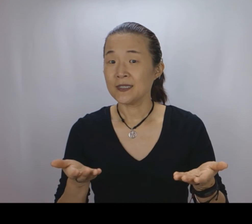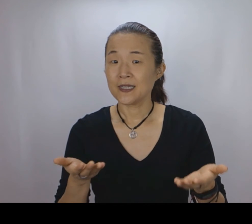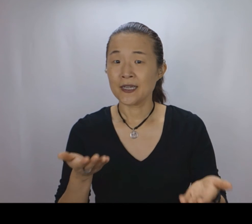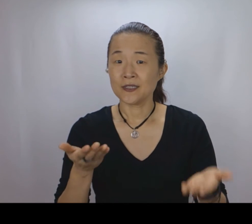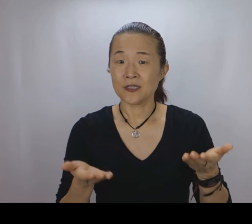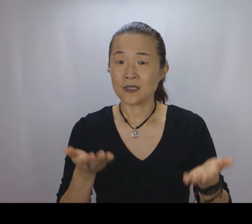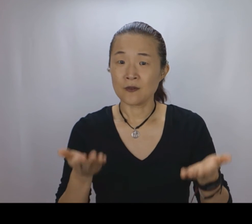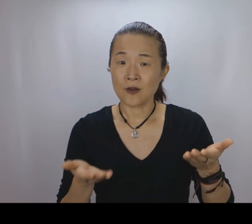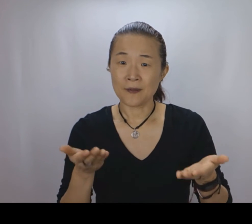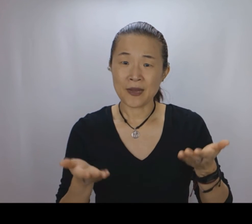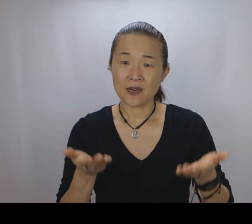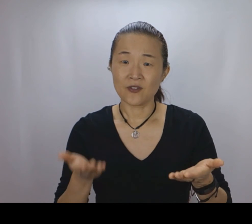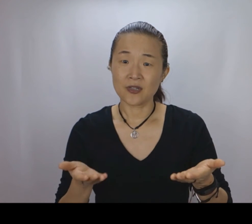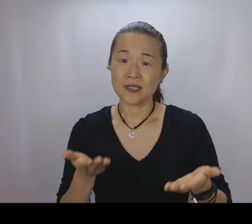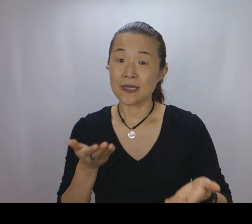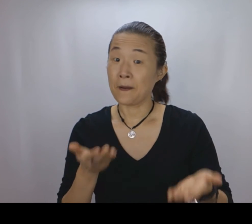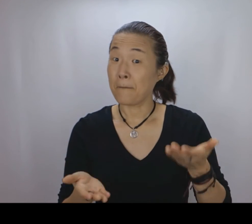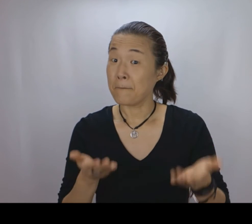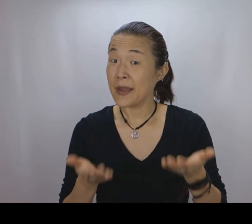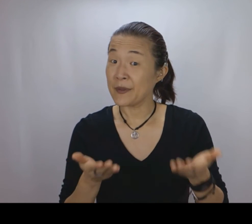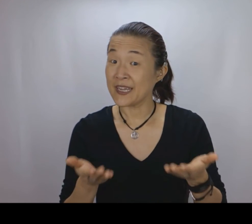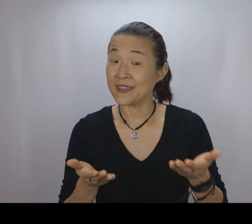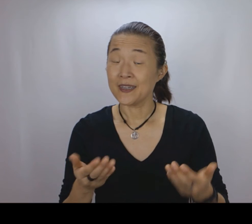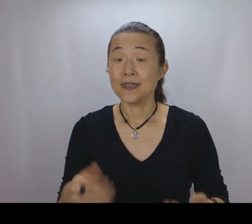and you just kind of rock them back and forth and say maybe.